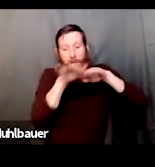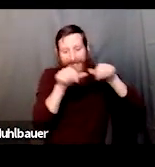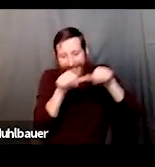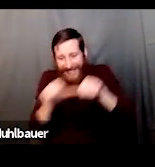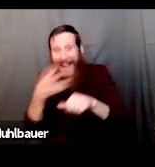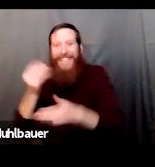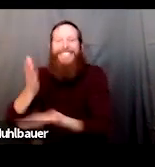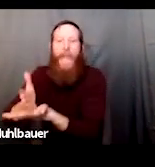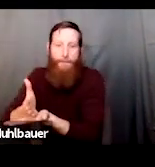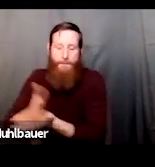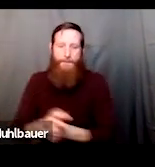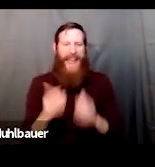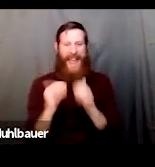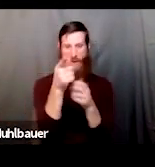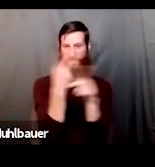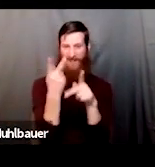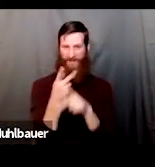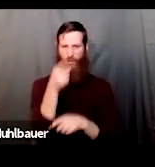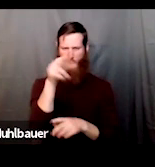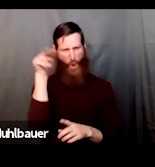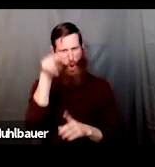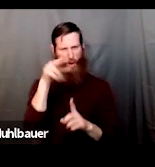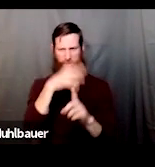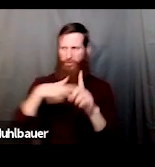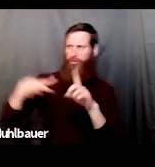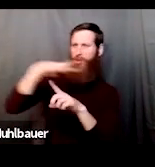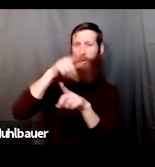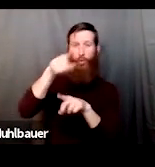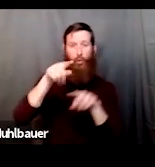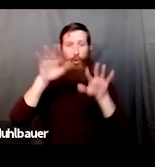One way to figure this out is to look at the terrain